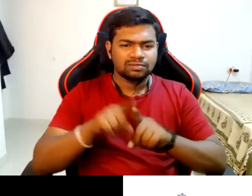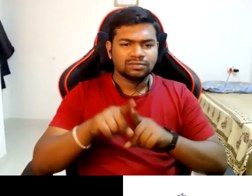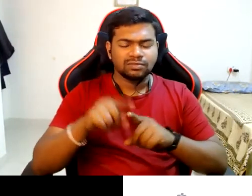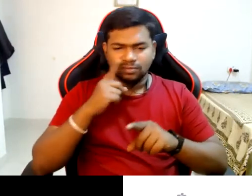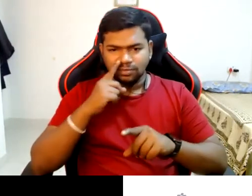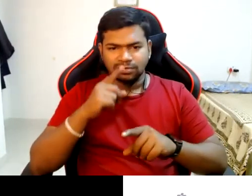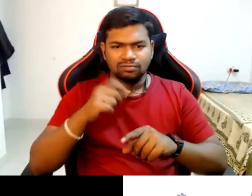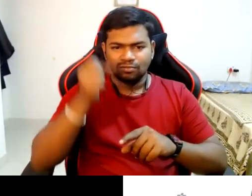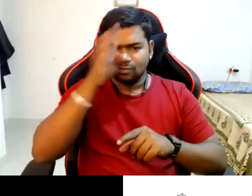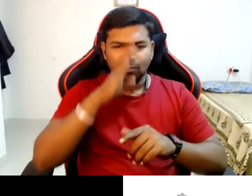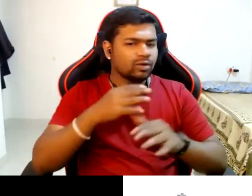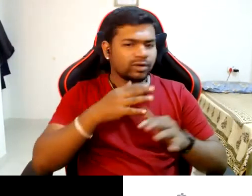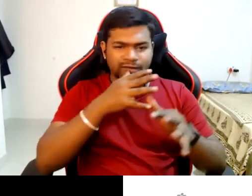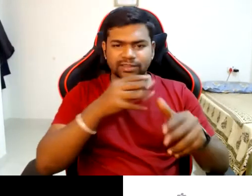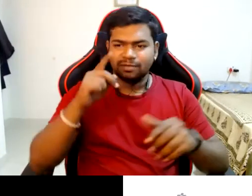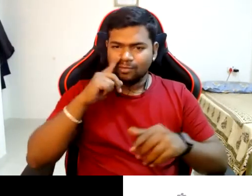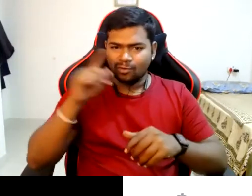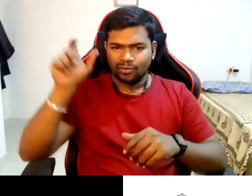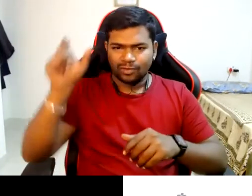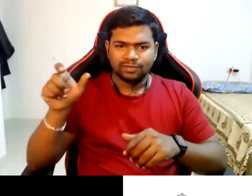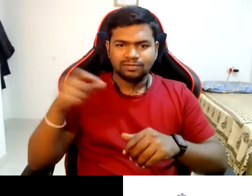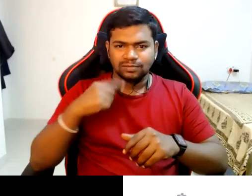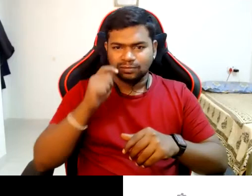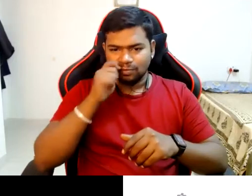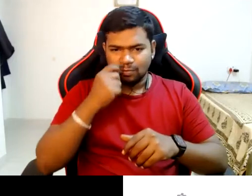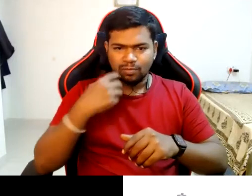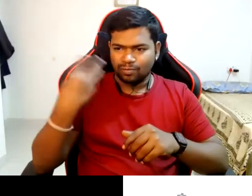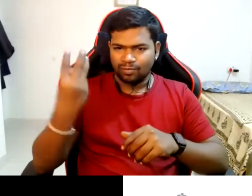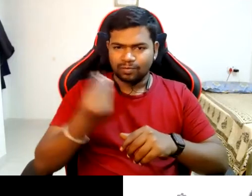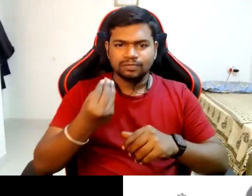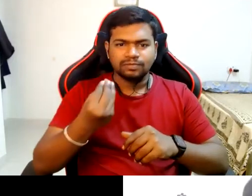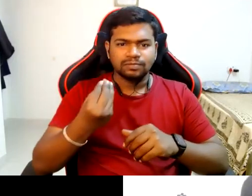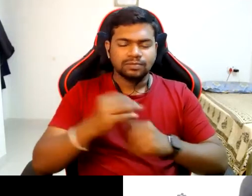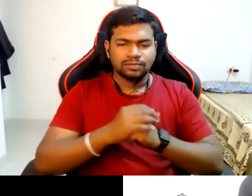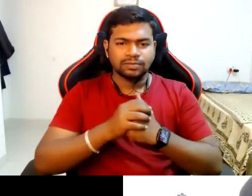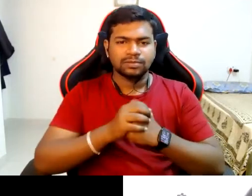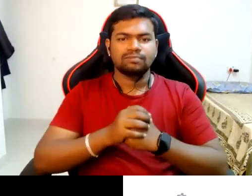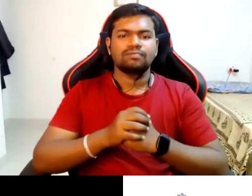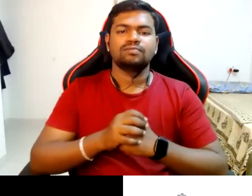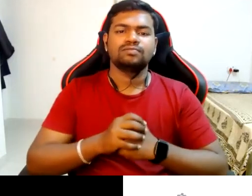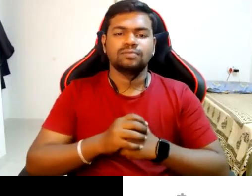whole class laughed. but the